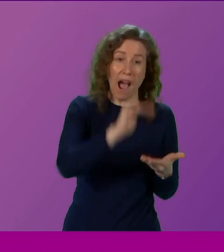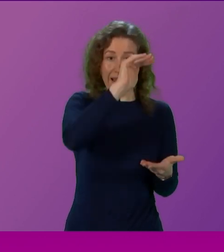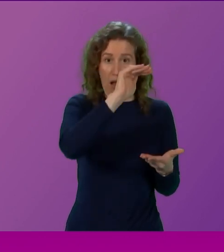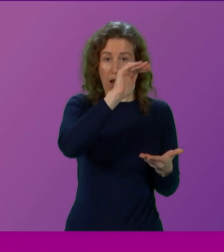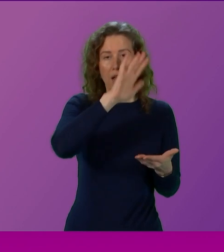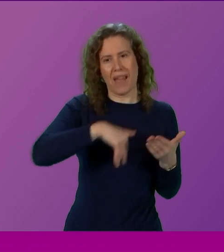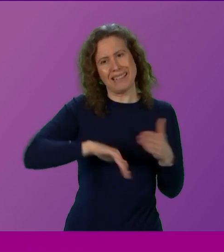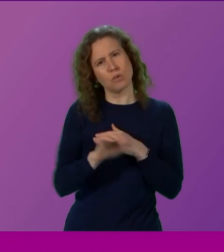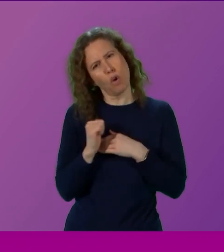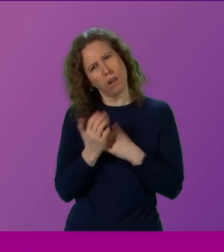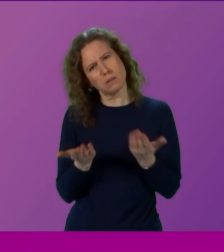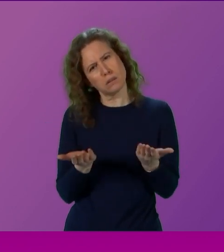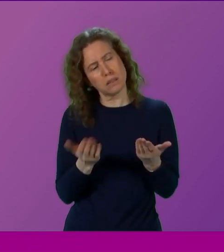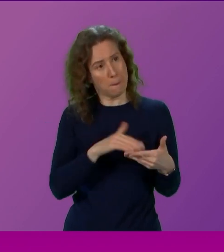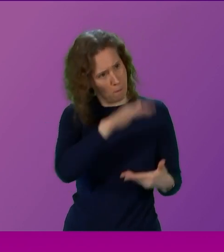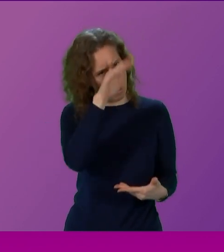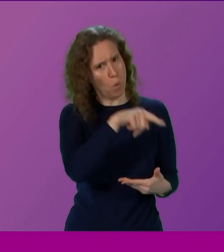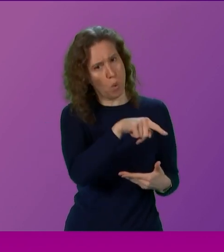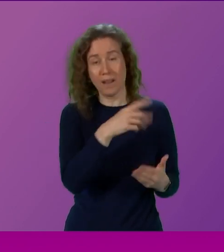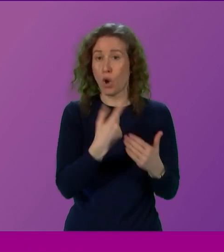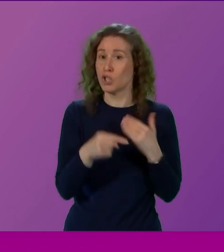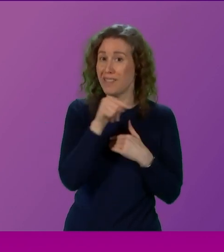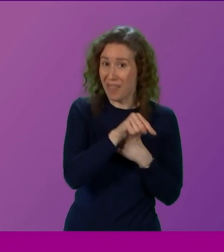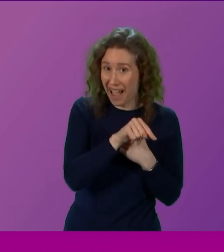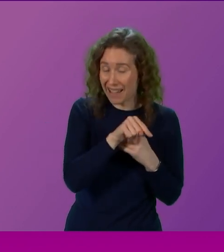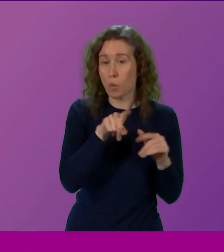it was in Scotland. Not only that, for those opting to pay for private healthcare, the rate